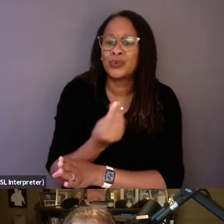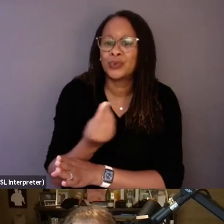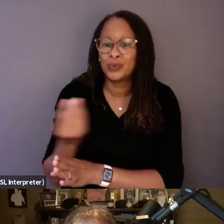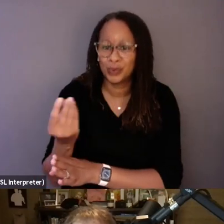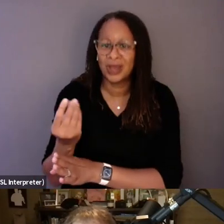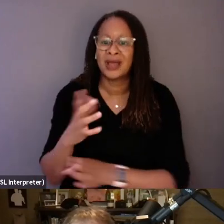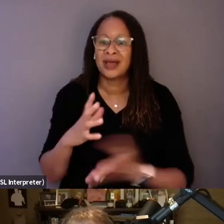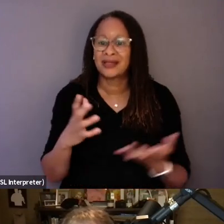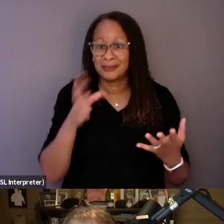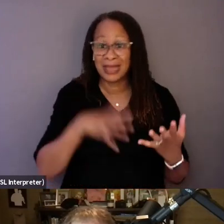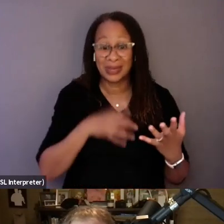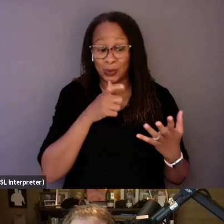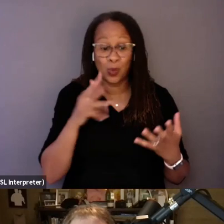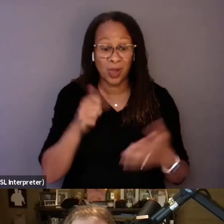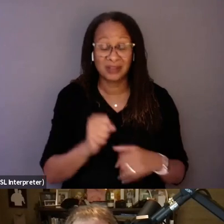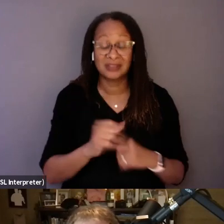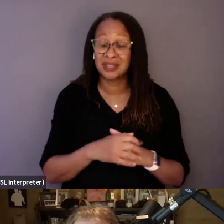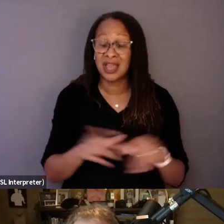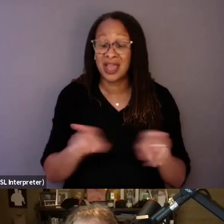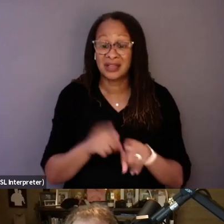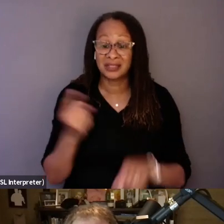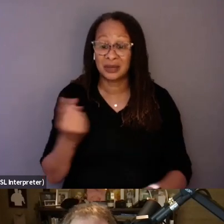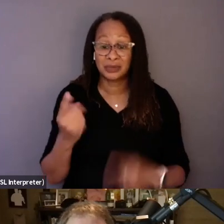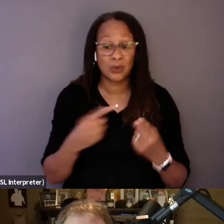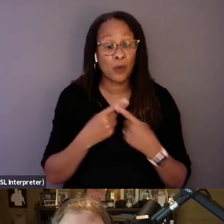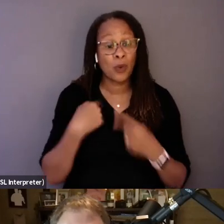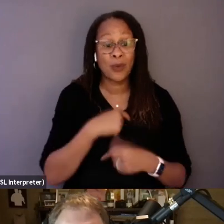And as always when we have these opportunities